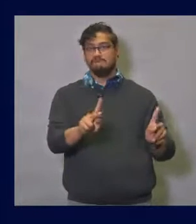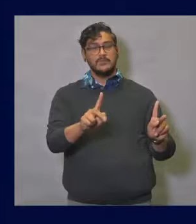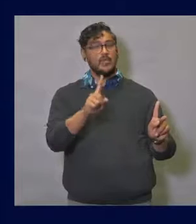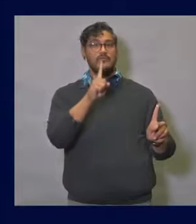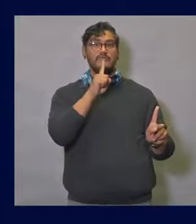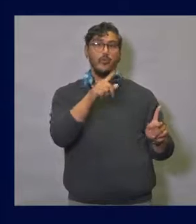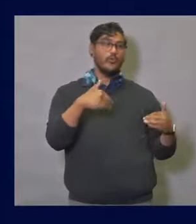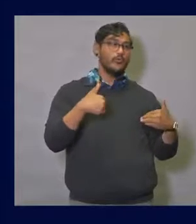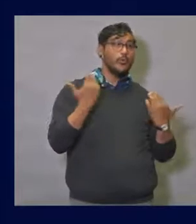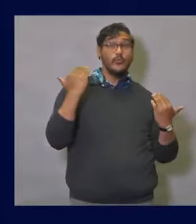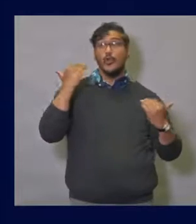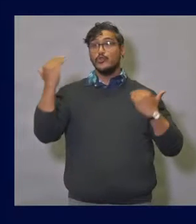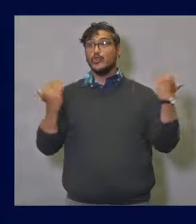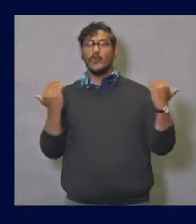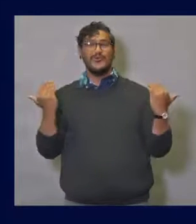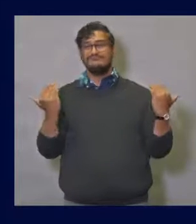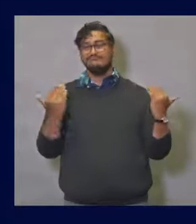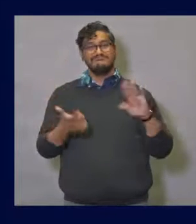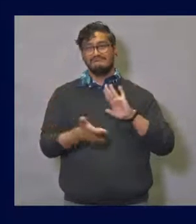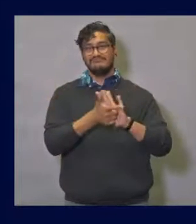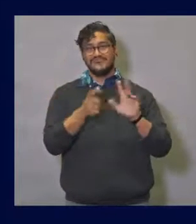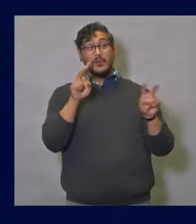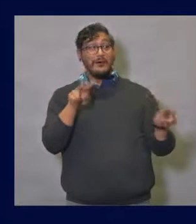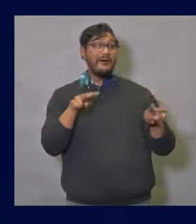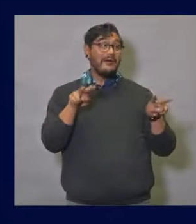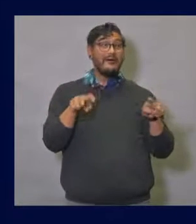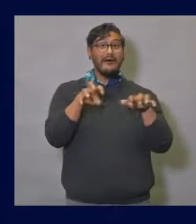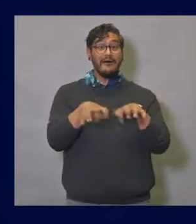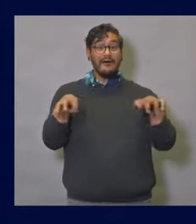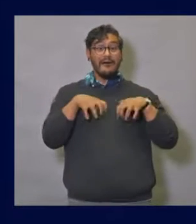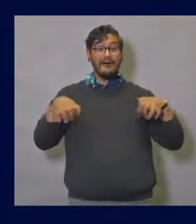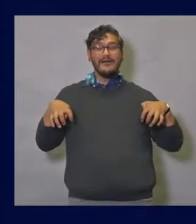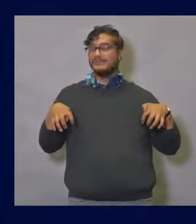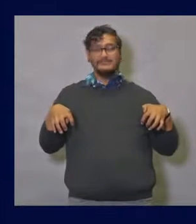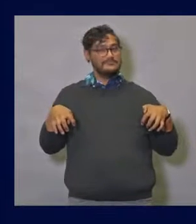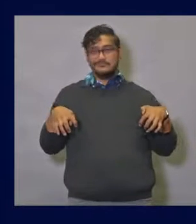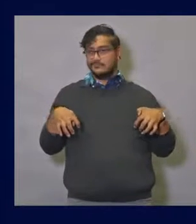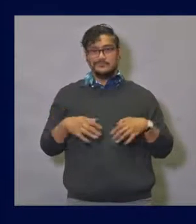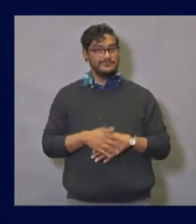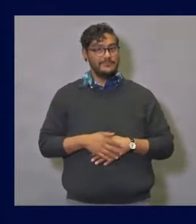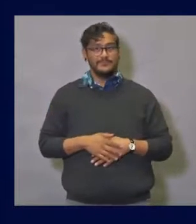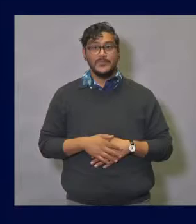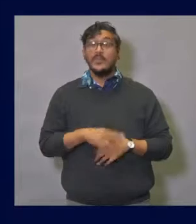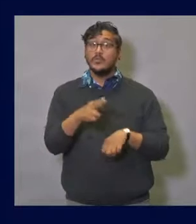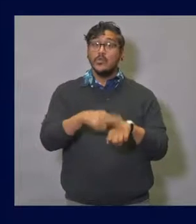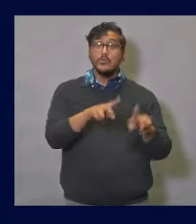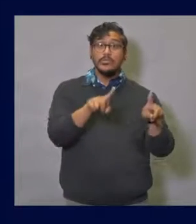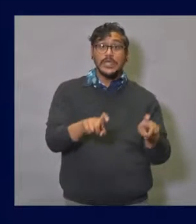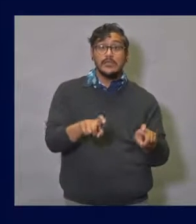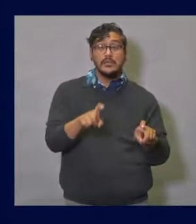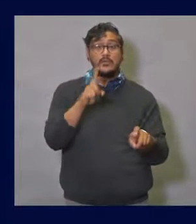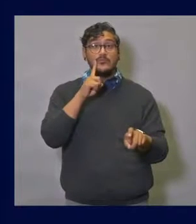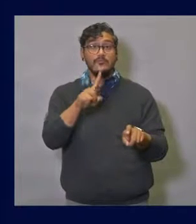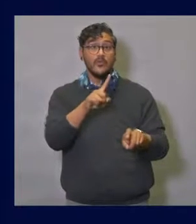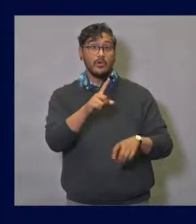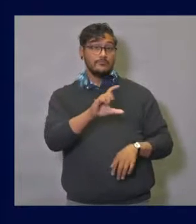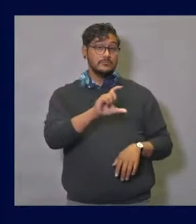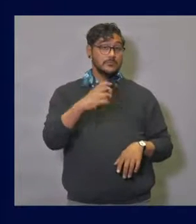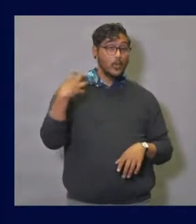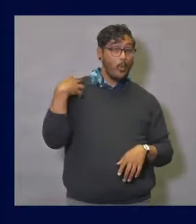PERMITTED FOR ANY YOUTH OR ADULT INDOOR SPORTS ACTIVITIES,